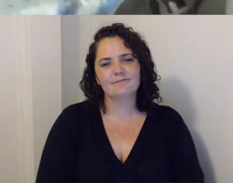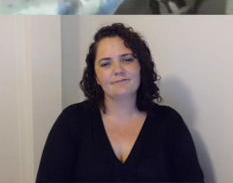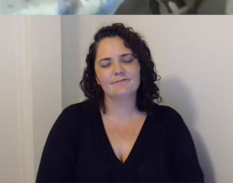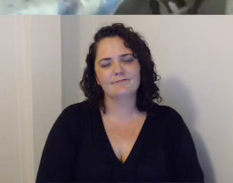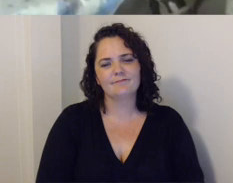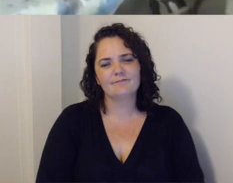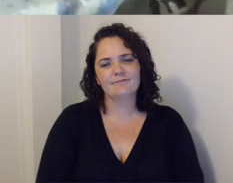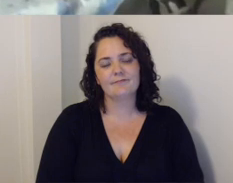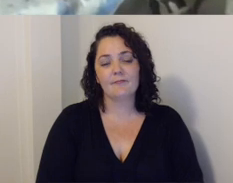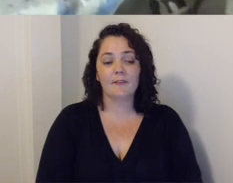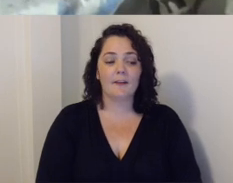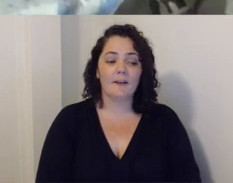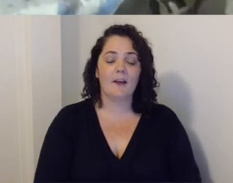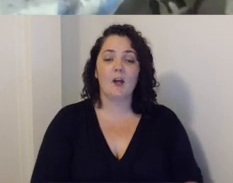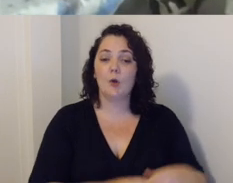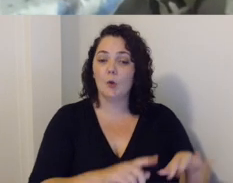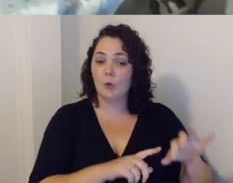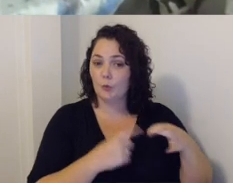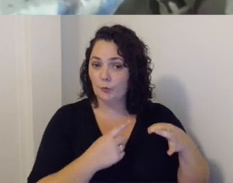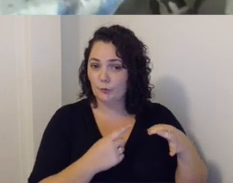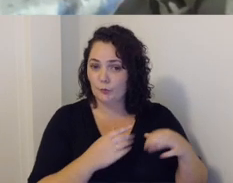yeah well when I say that's a we got a question about what I said about